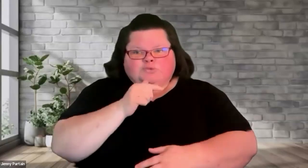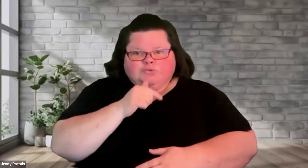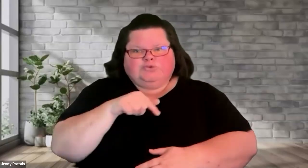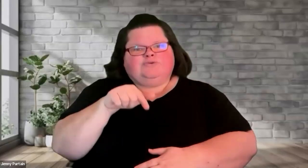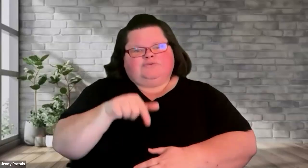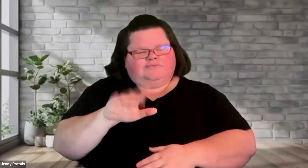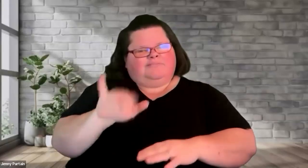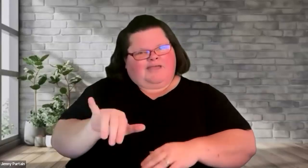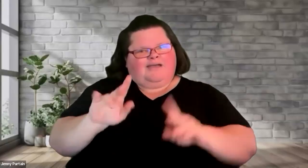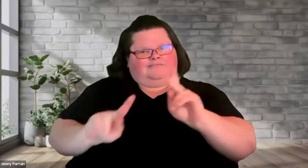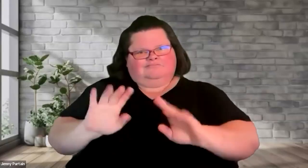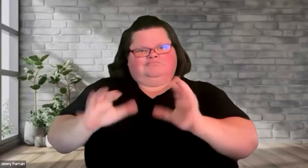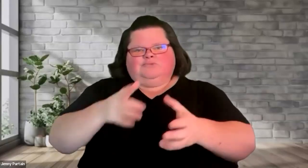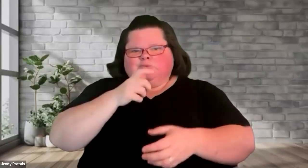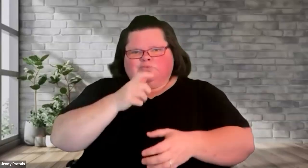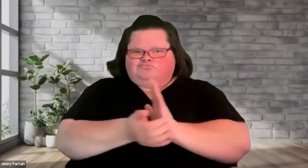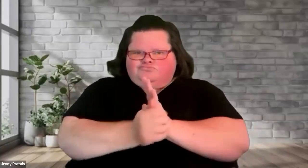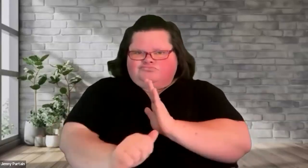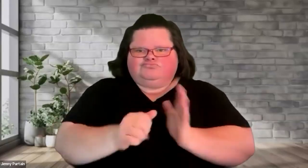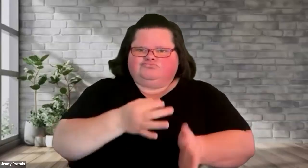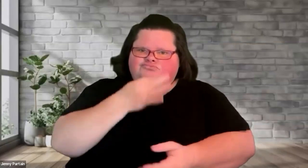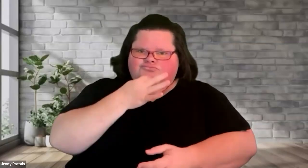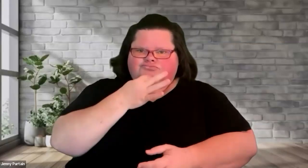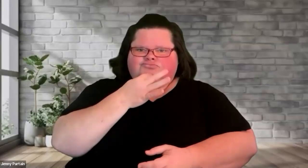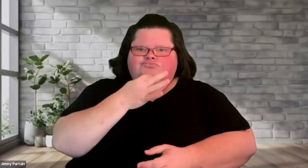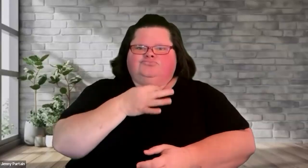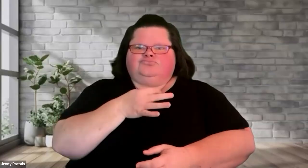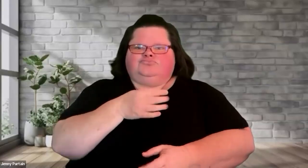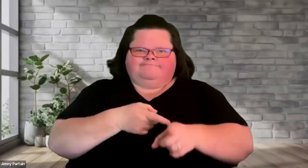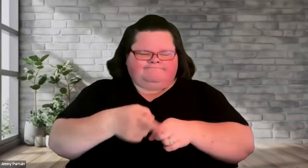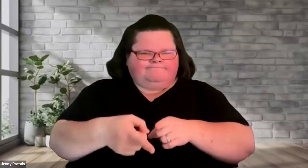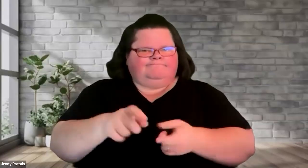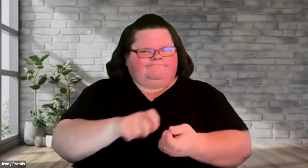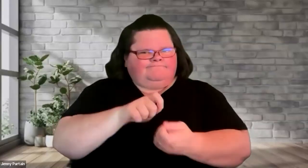Evaluations will also be administered by experts with specialized training.